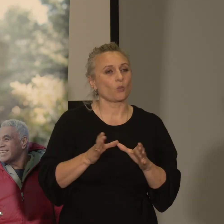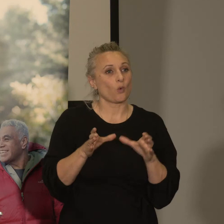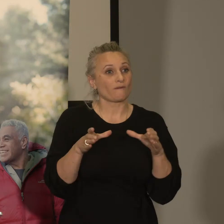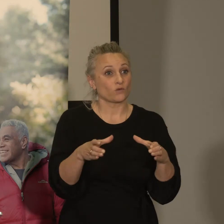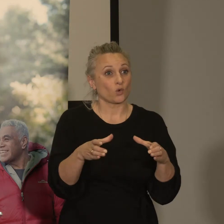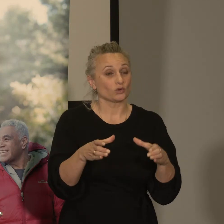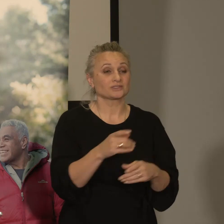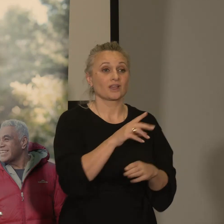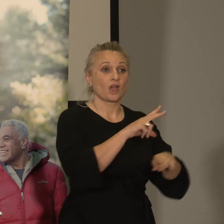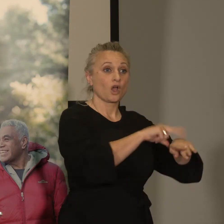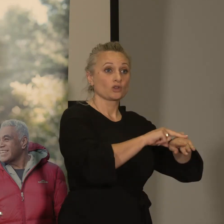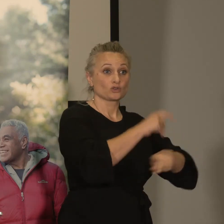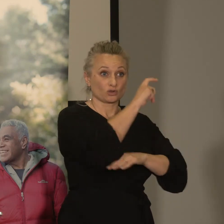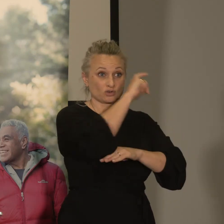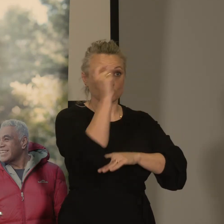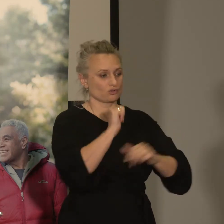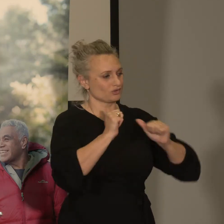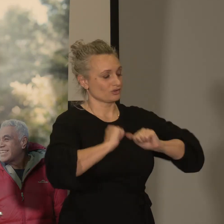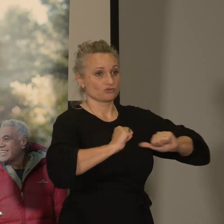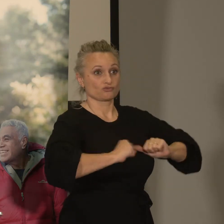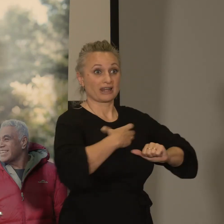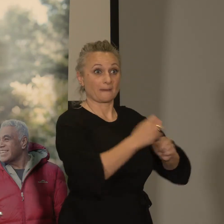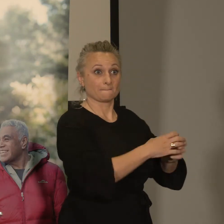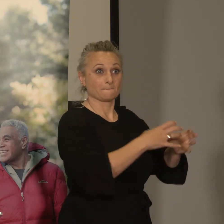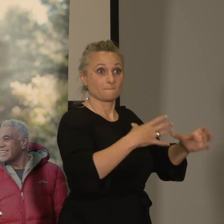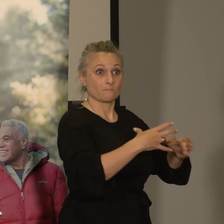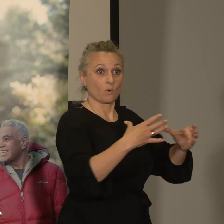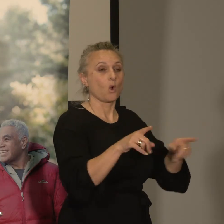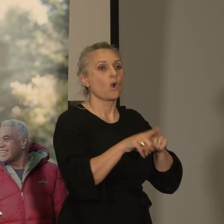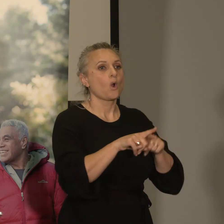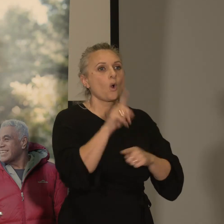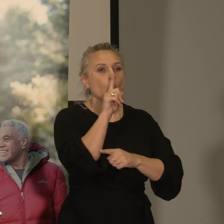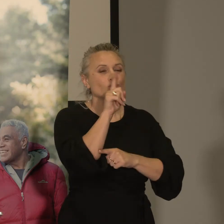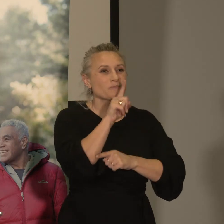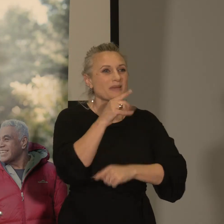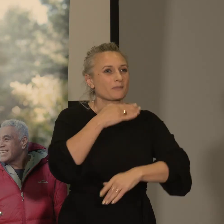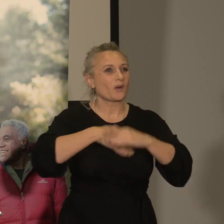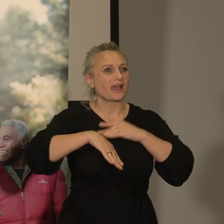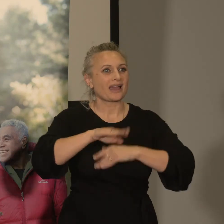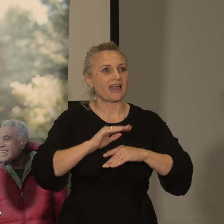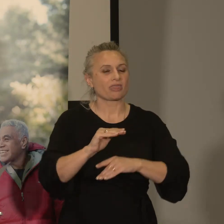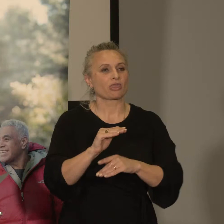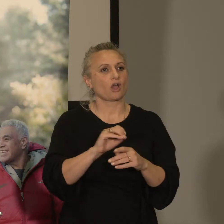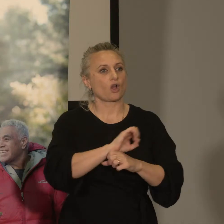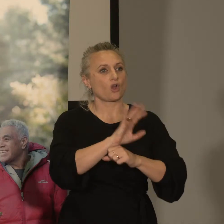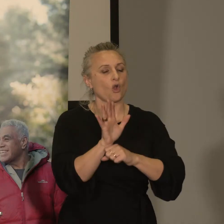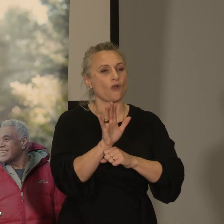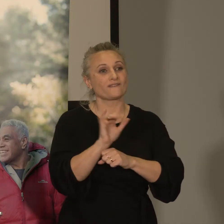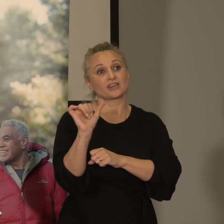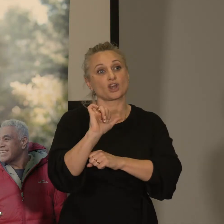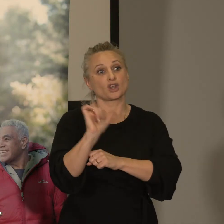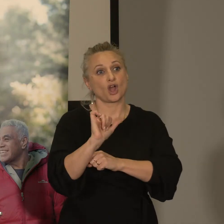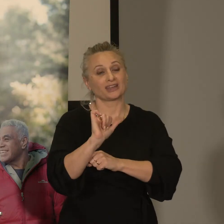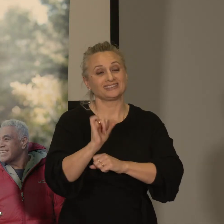We are actively leaving a range of initiatives that the government has announced that a fixed on bolstering our health workforce. Training more doctors and nurses, and we are supporting people who have stepped up to work in the